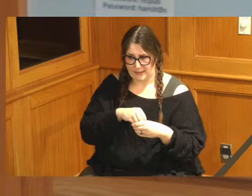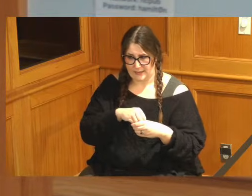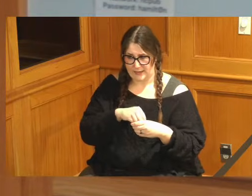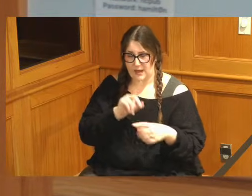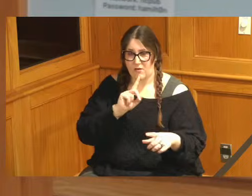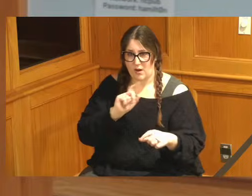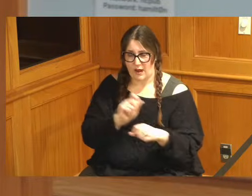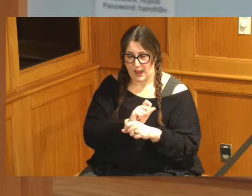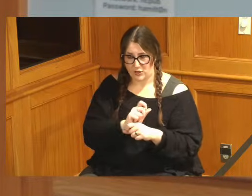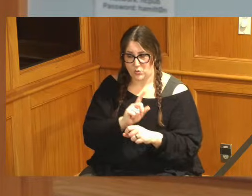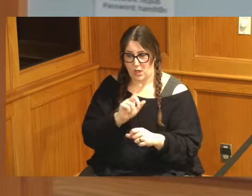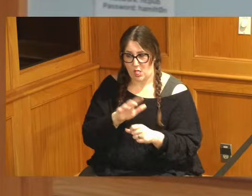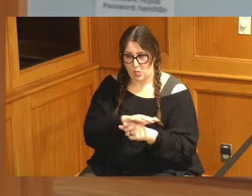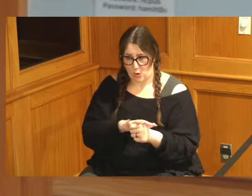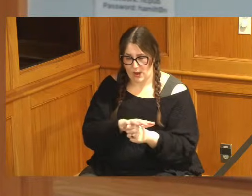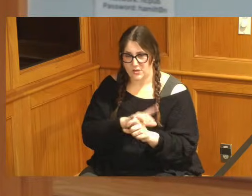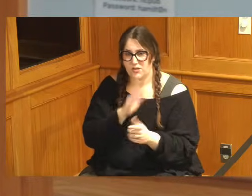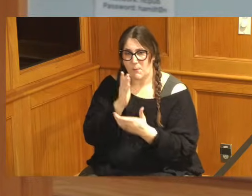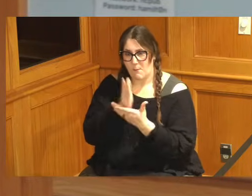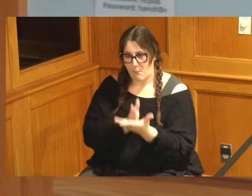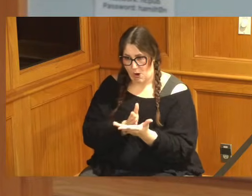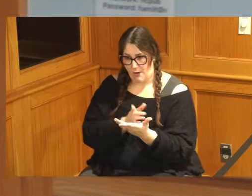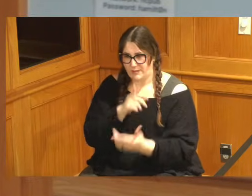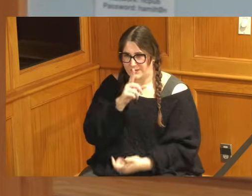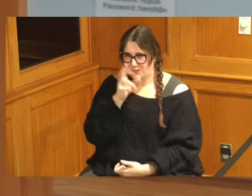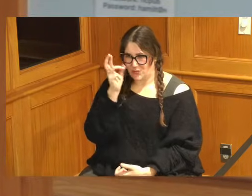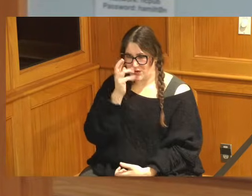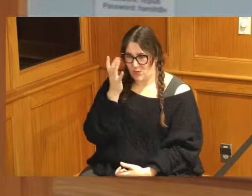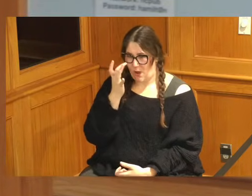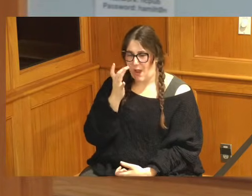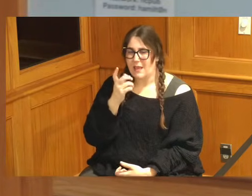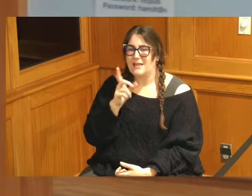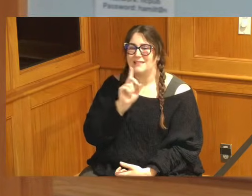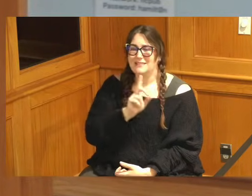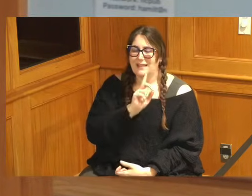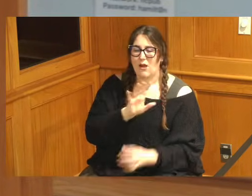of locations but part of that is because we have a lot of single family home projects out in the